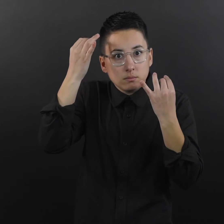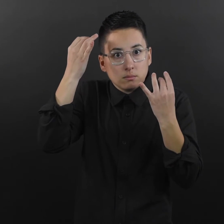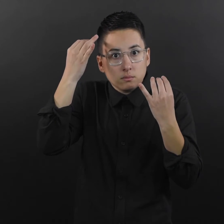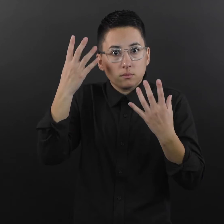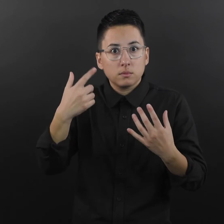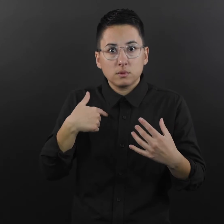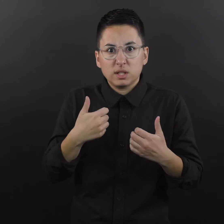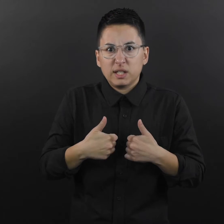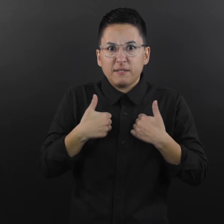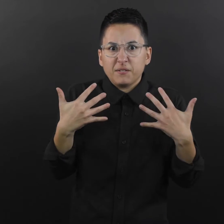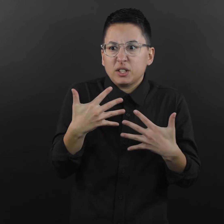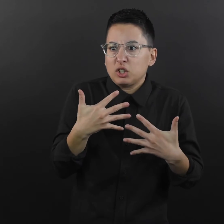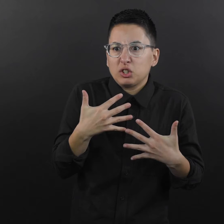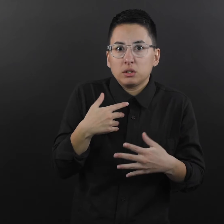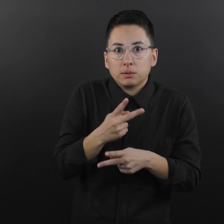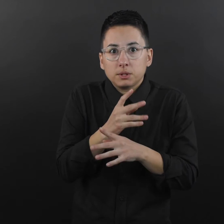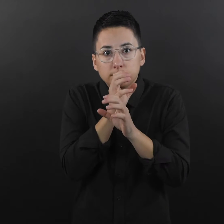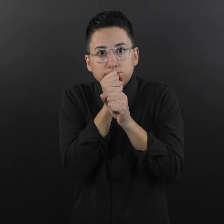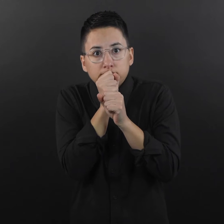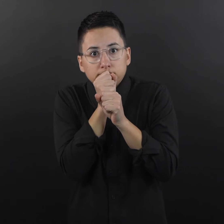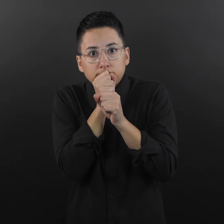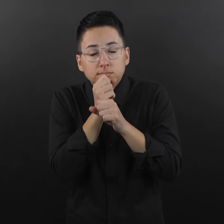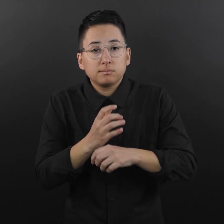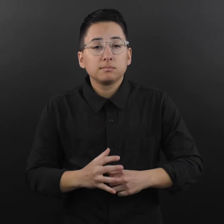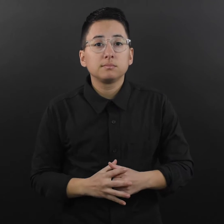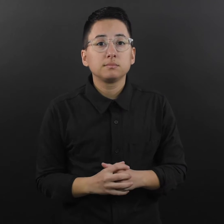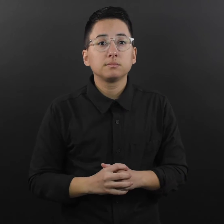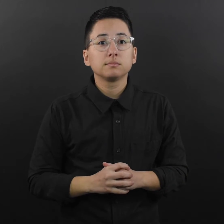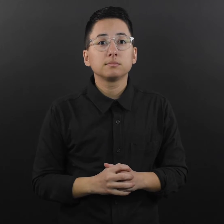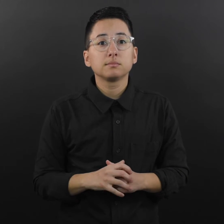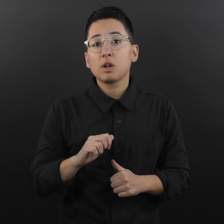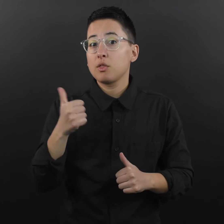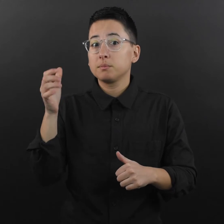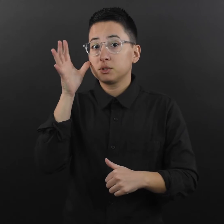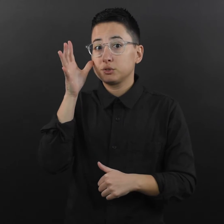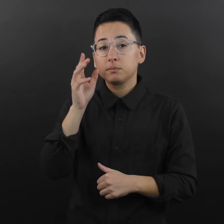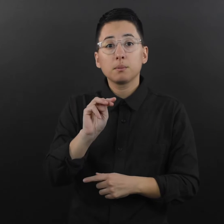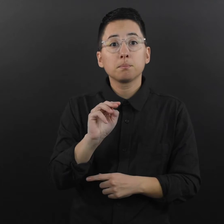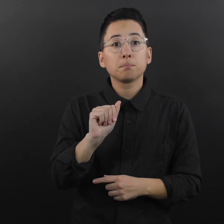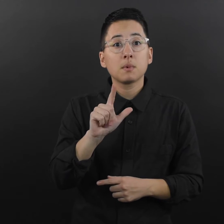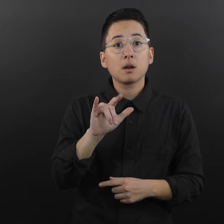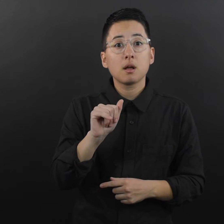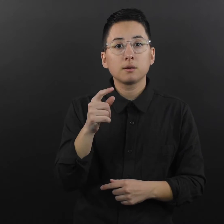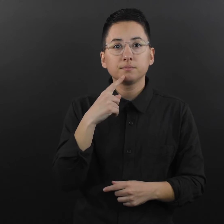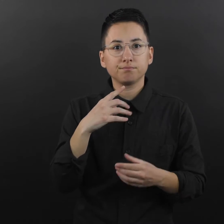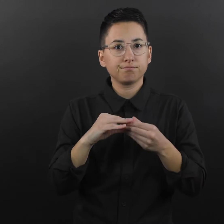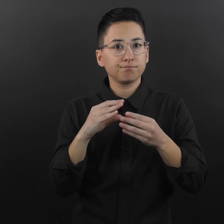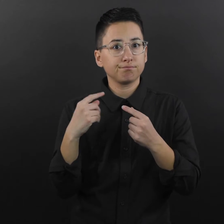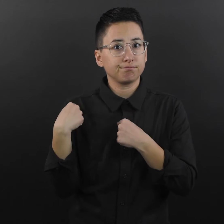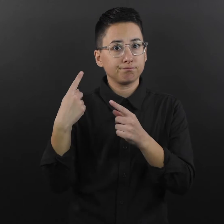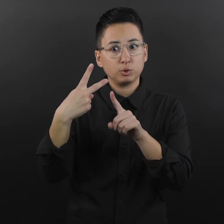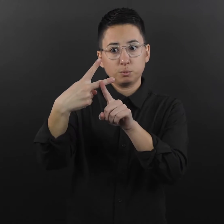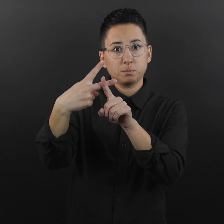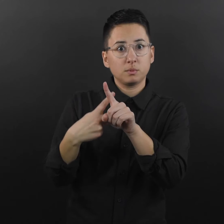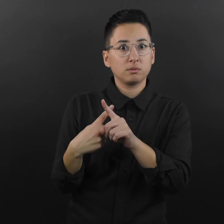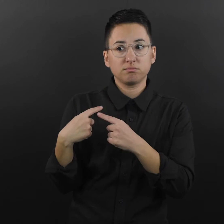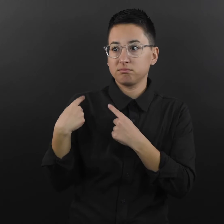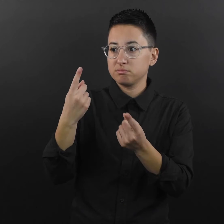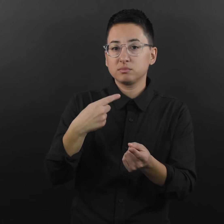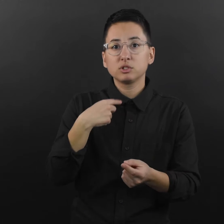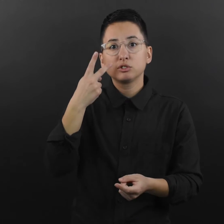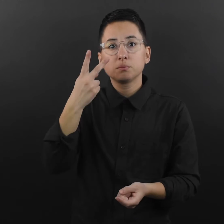I lived in fear but kept it a secret.” – Isabel “It has been two months since I saw my doctor,